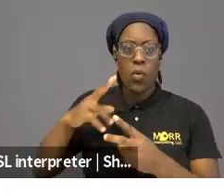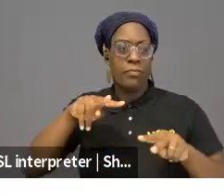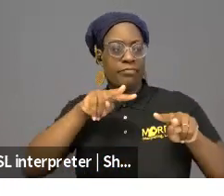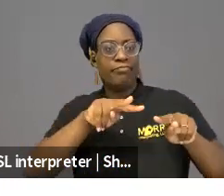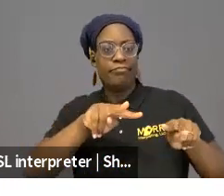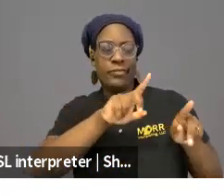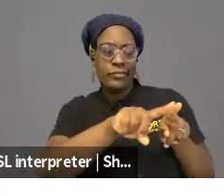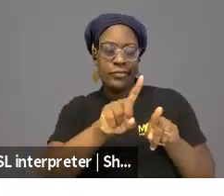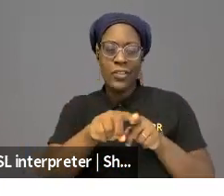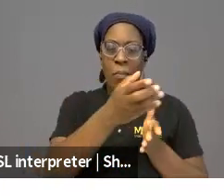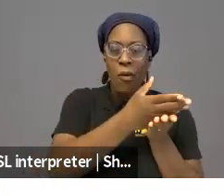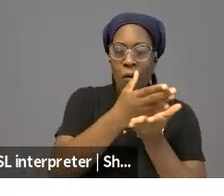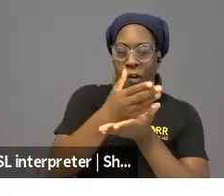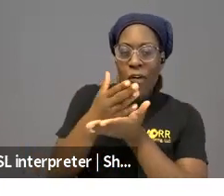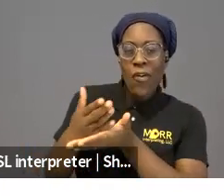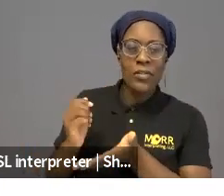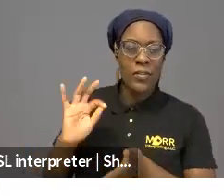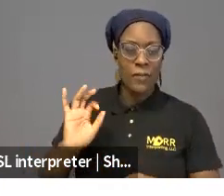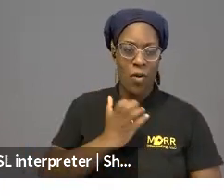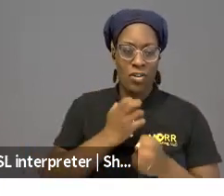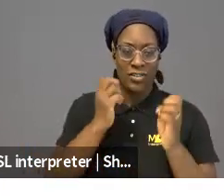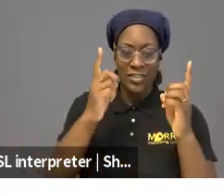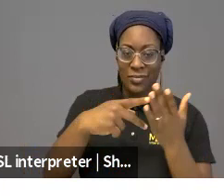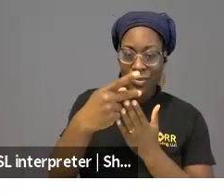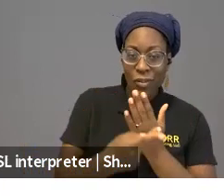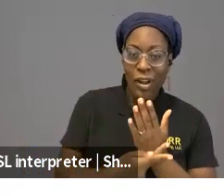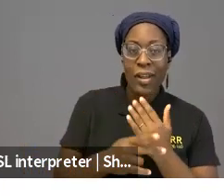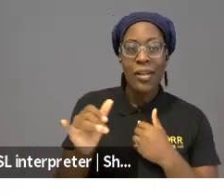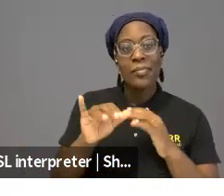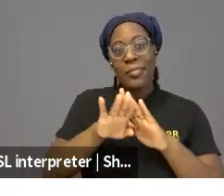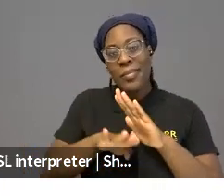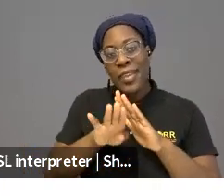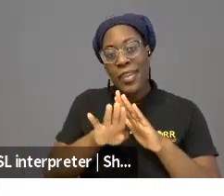basic writing, general education literature and composition courses, and then the writing center.